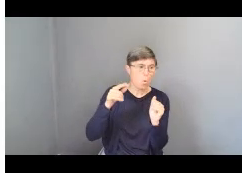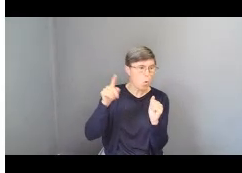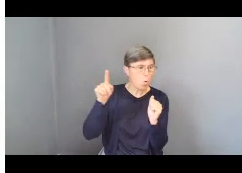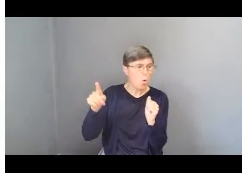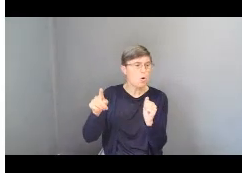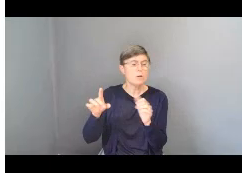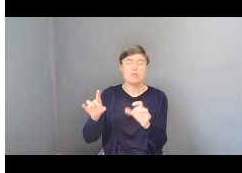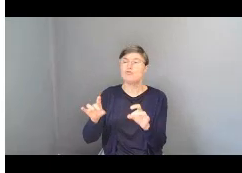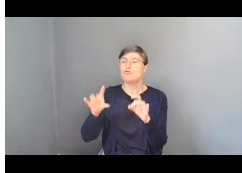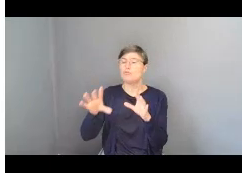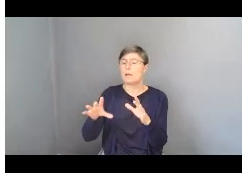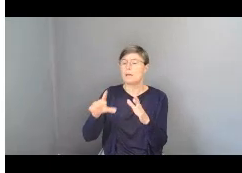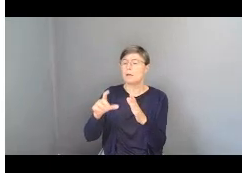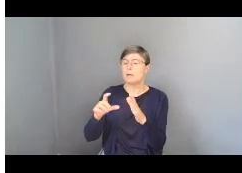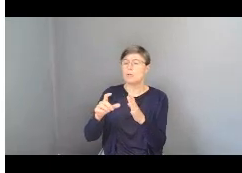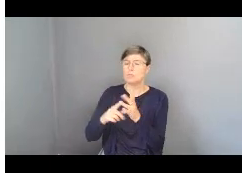for assistance.